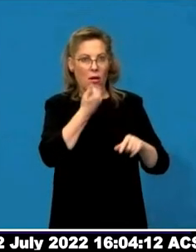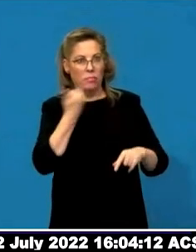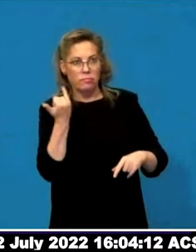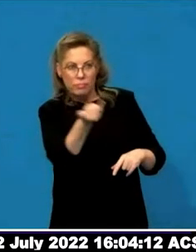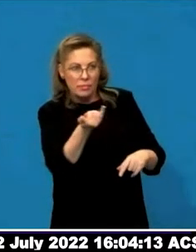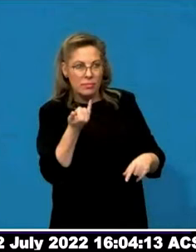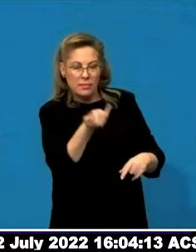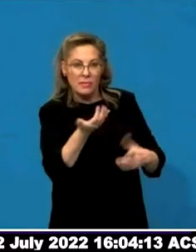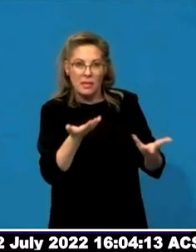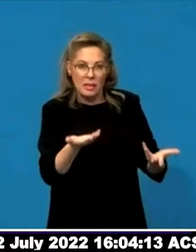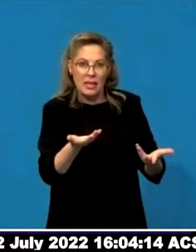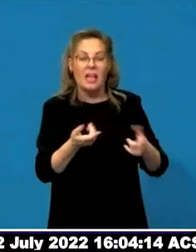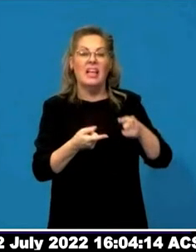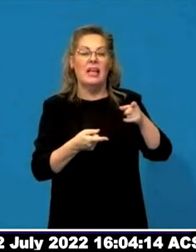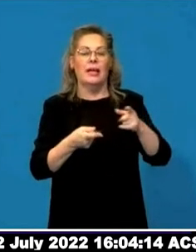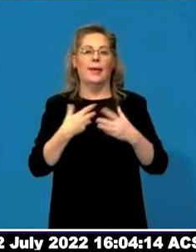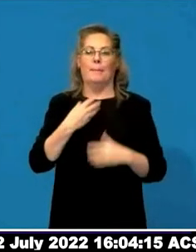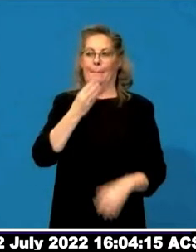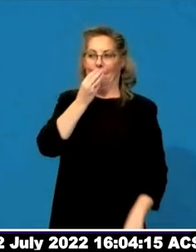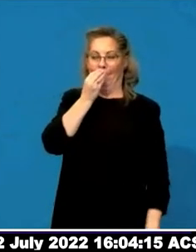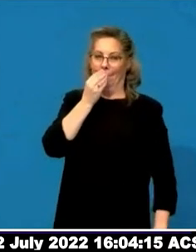that he won't tell you if he's sick.